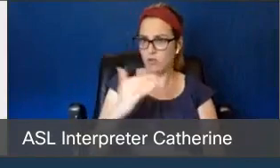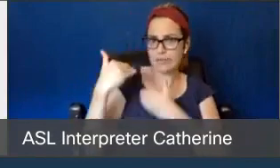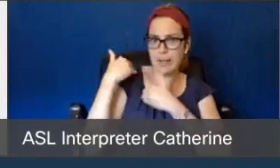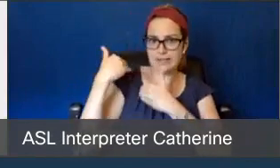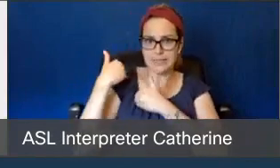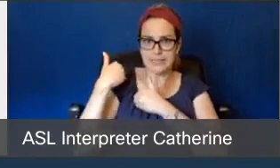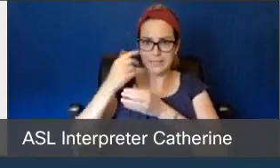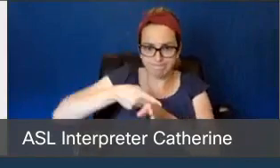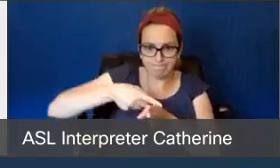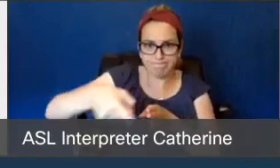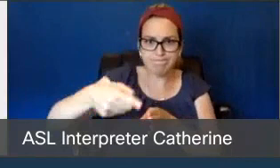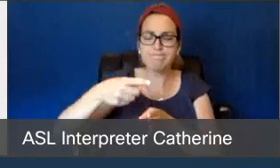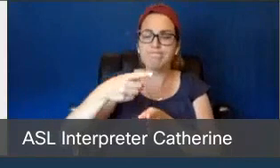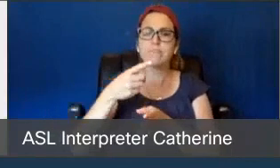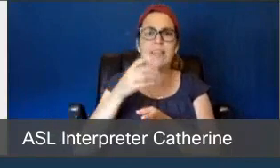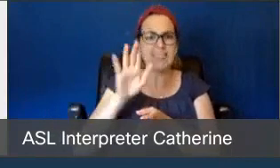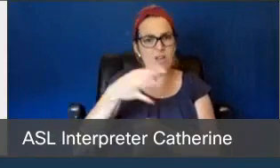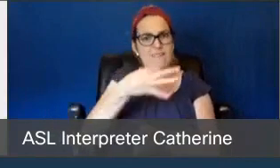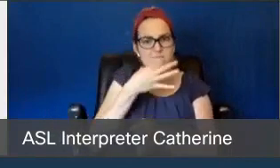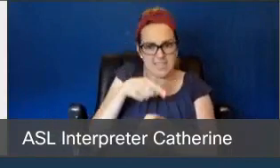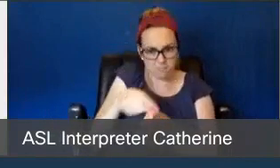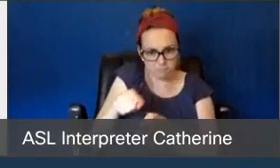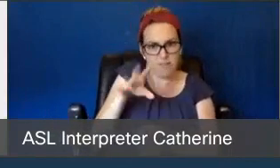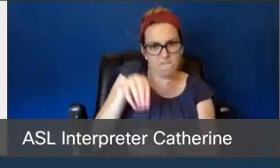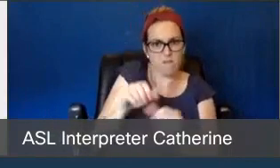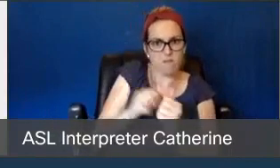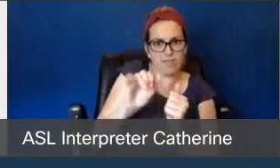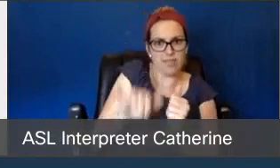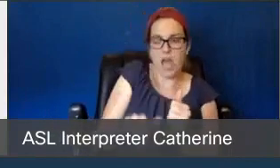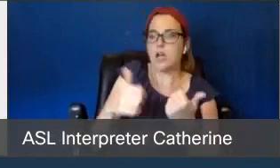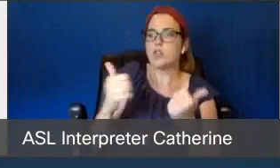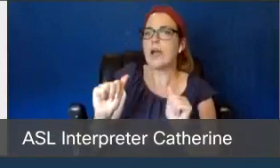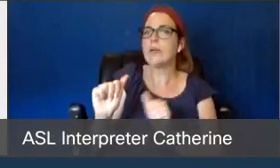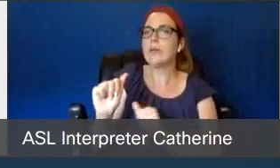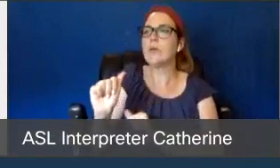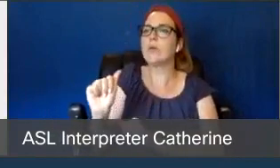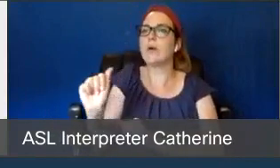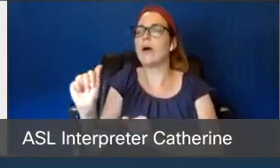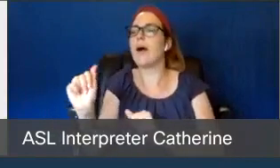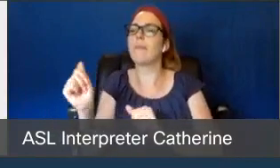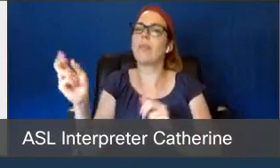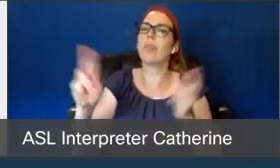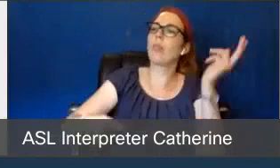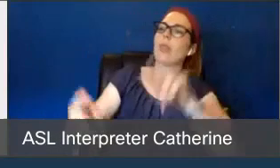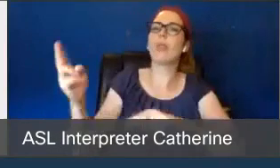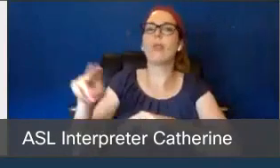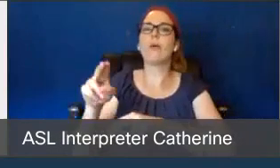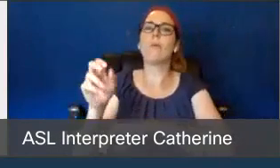of expertise, not undermining each other's efforts and making sure that the program is giving medications